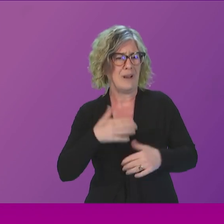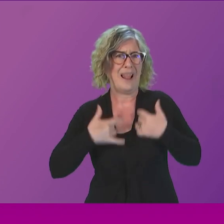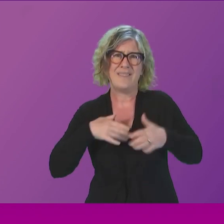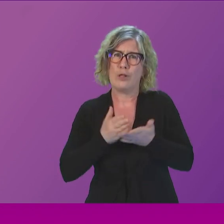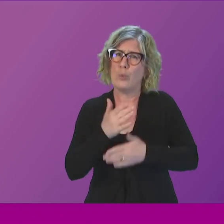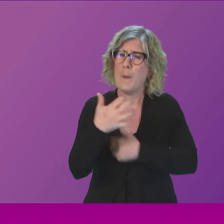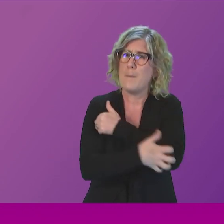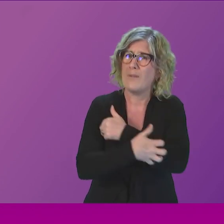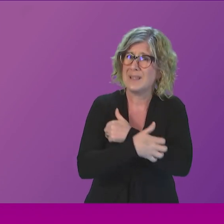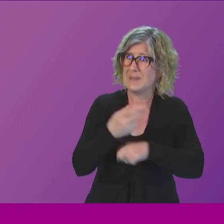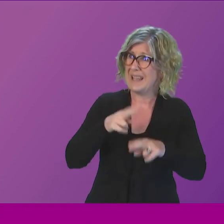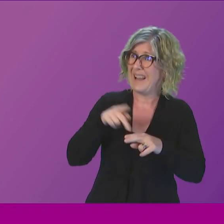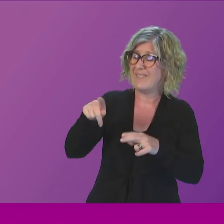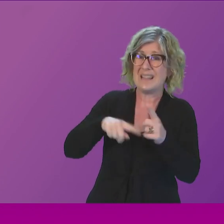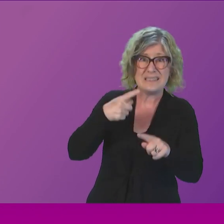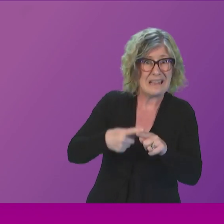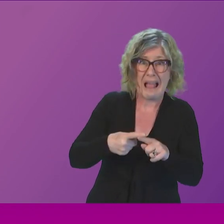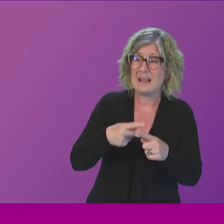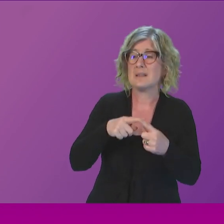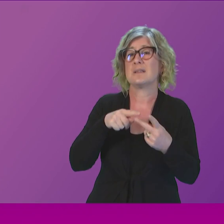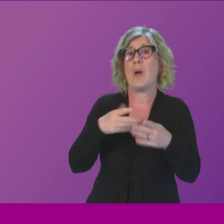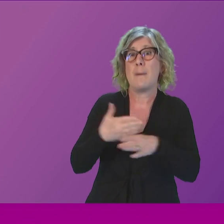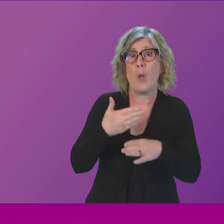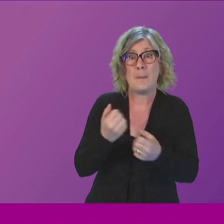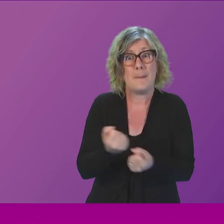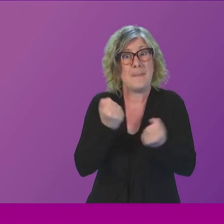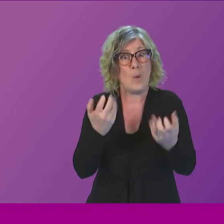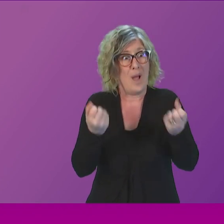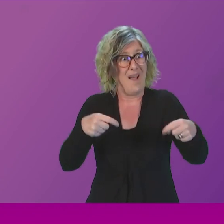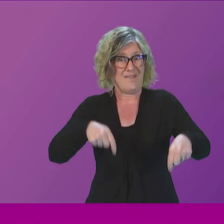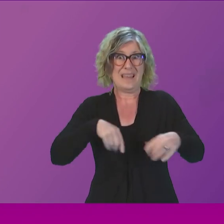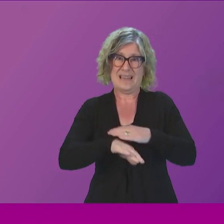tax and employment powers were held by this Parliament?